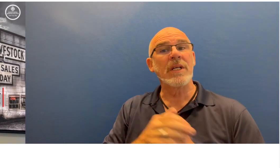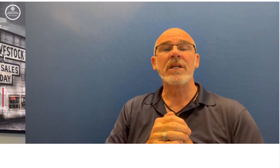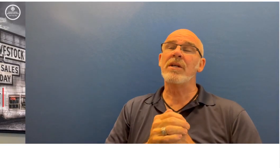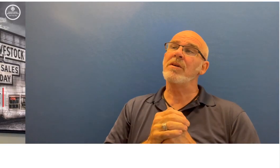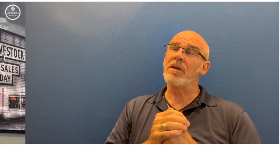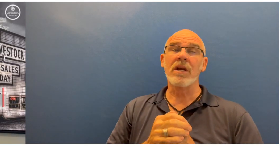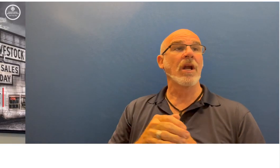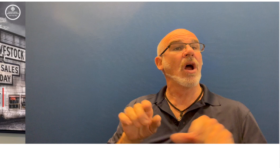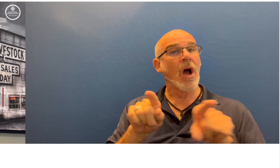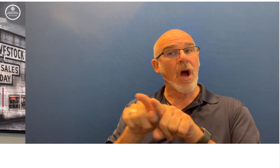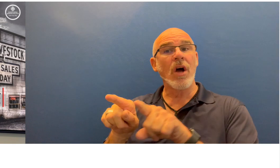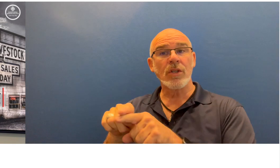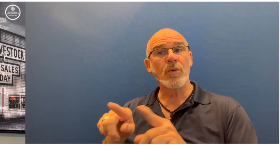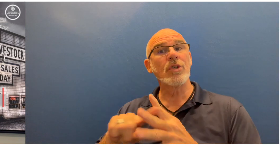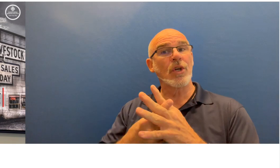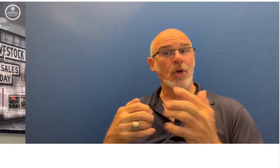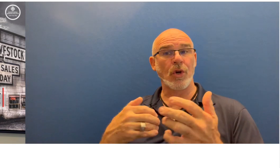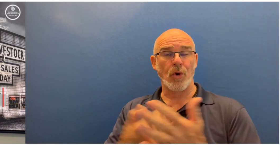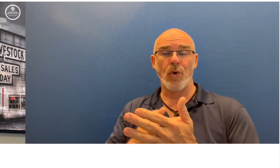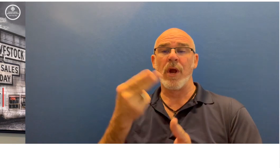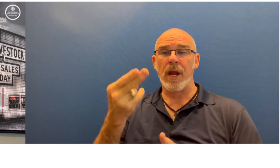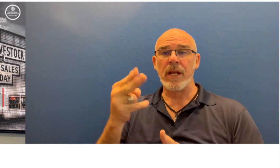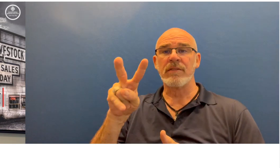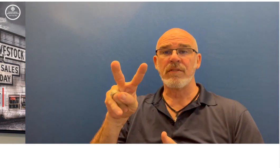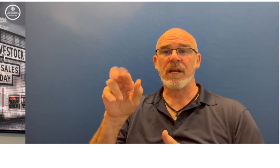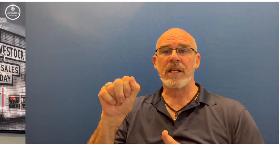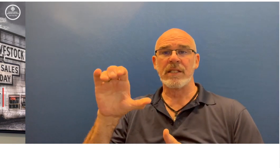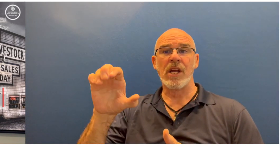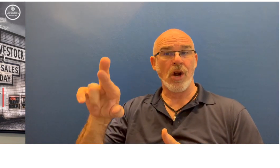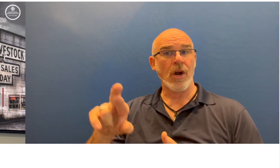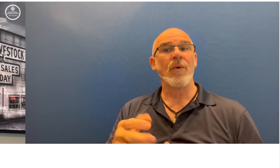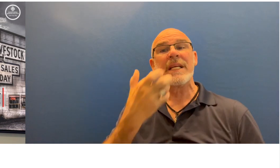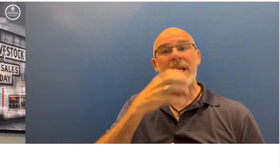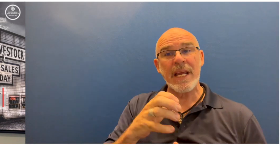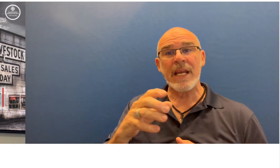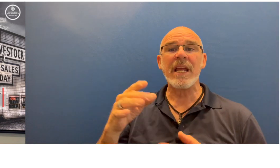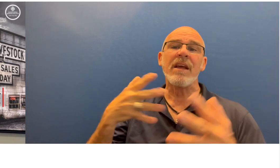And then we're starting a HVACR, which is heating, ventilation, air conditioning, and refrigeration program.